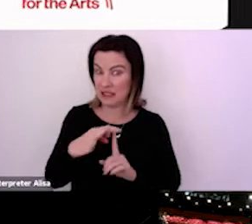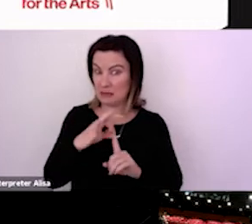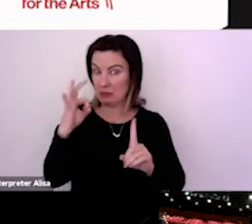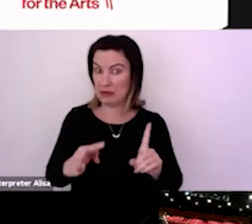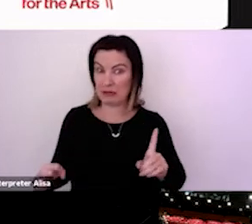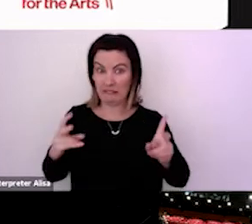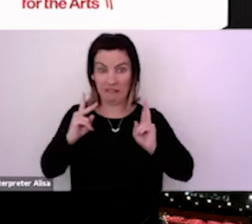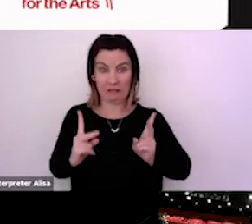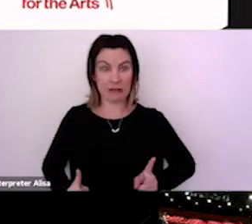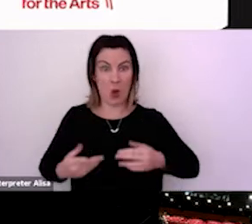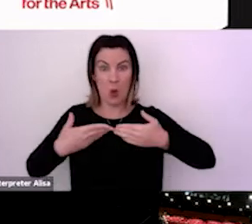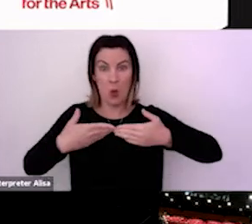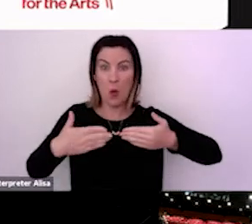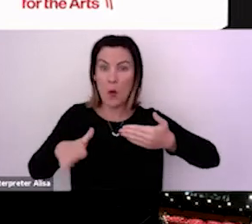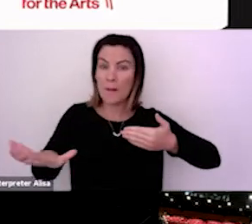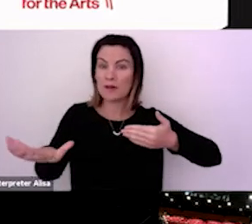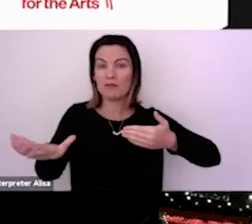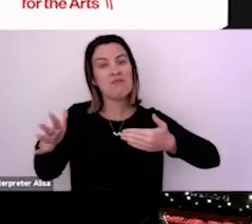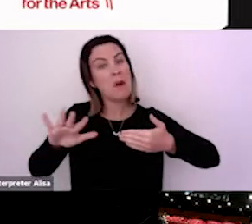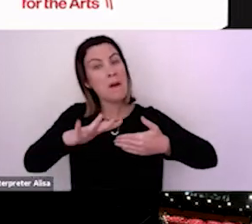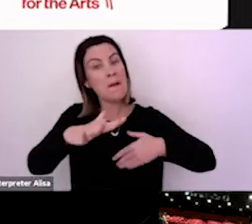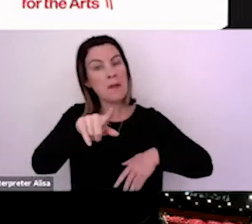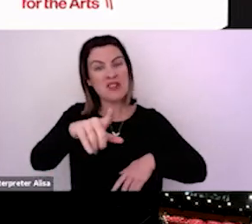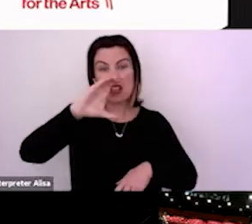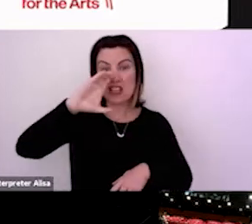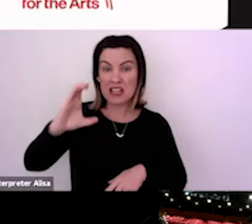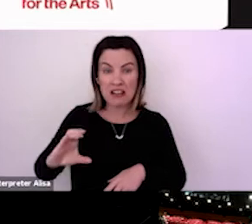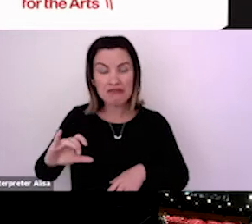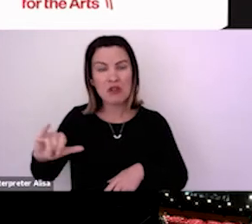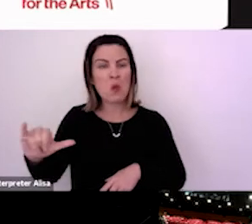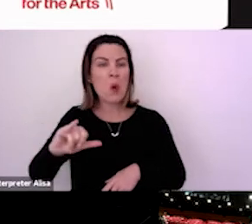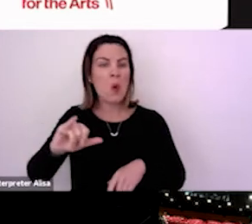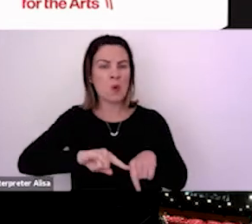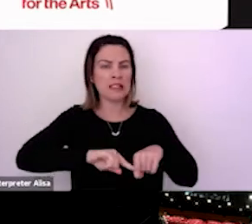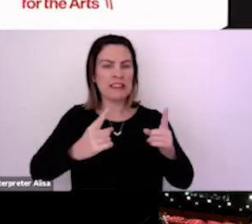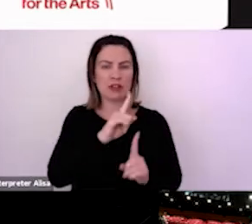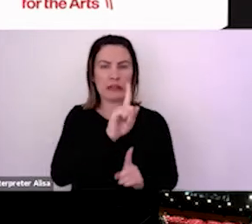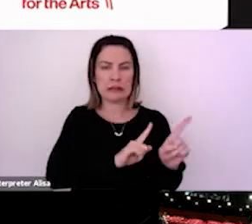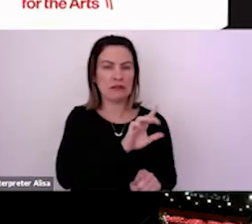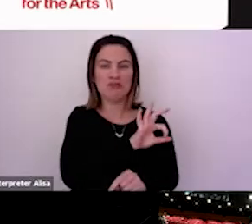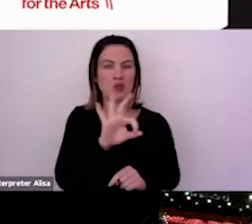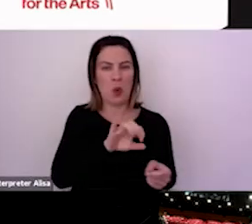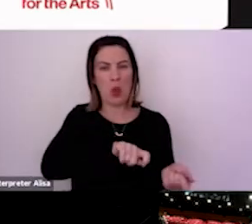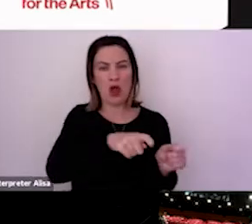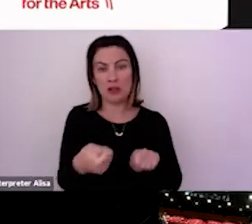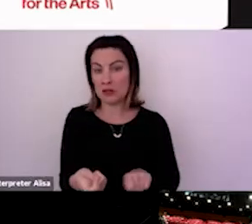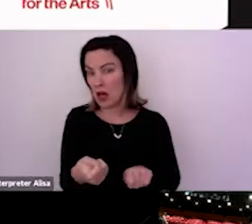I assume in regional and/or perhaps in one of the cities not affected by listen right now. Thank you so much for sharing, everyone.